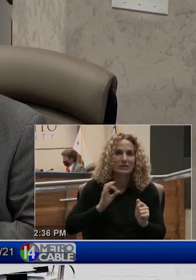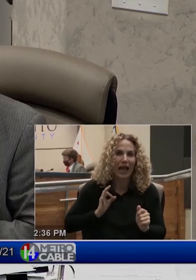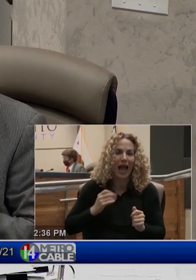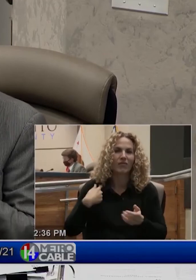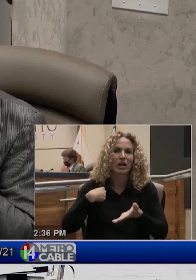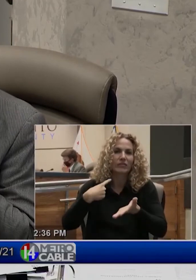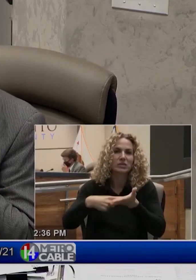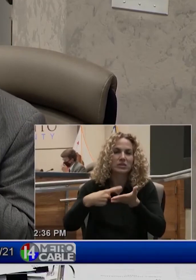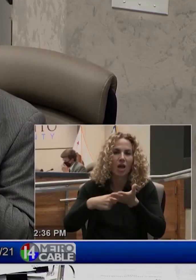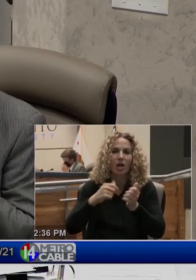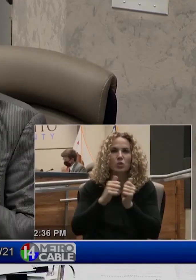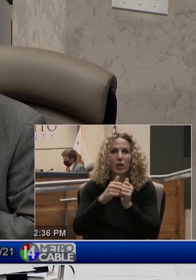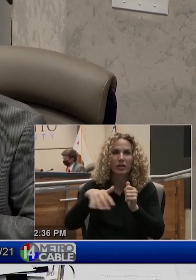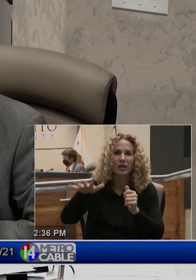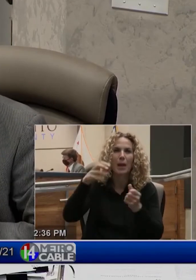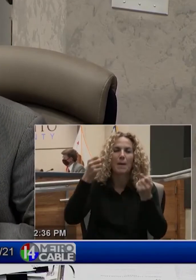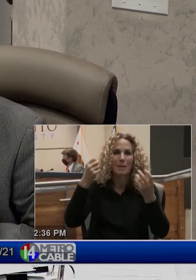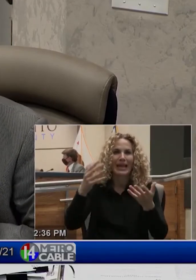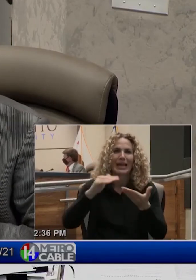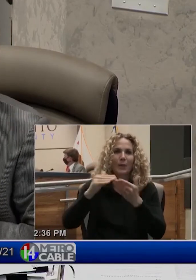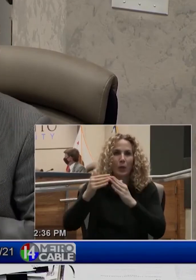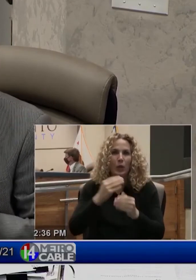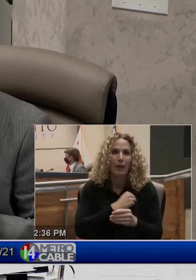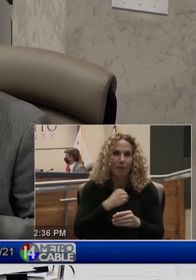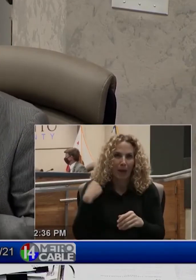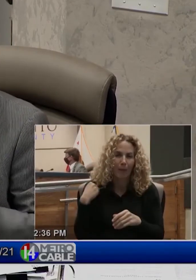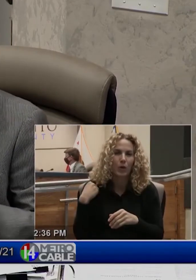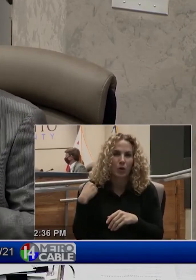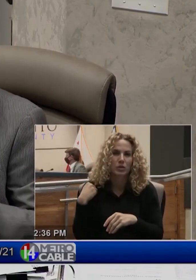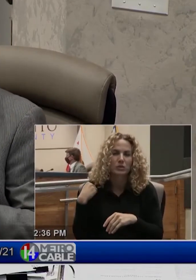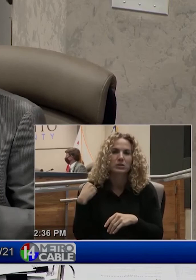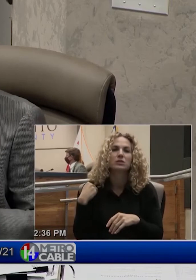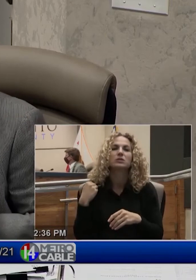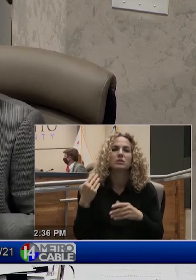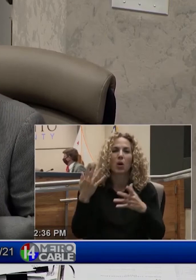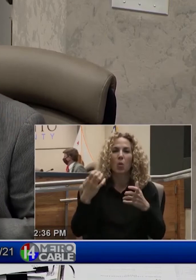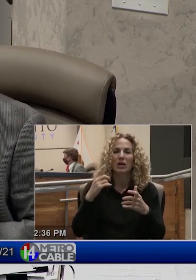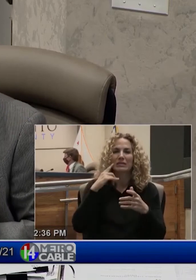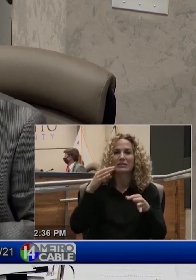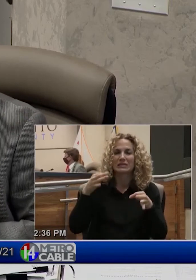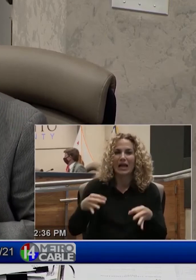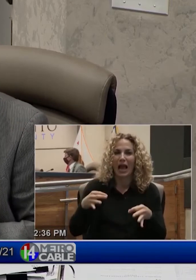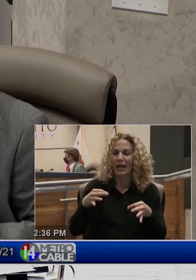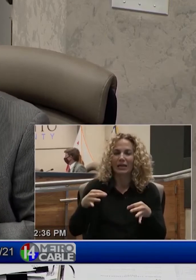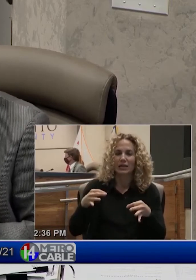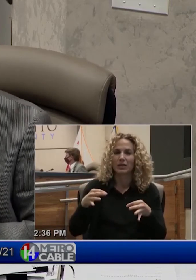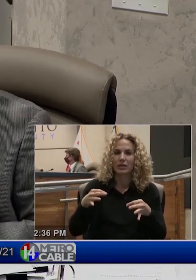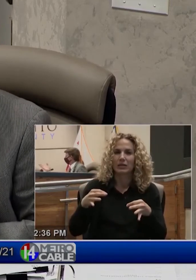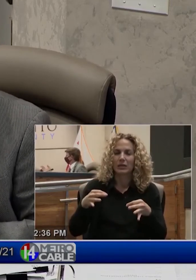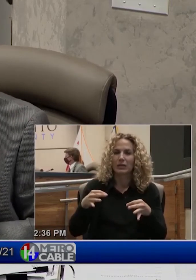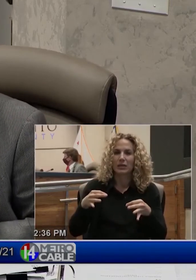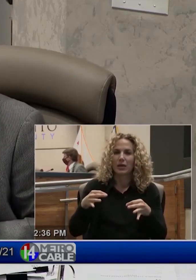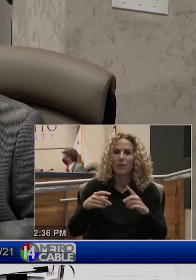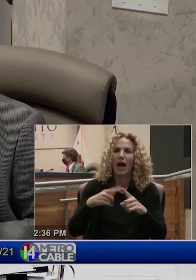COMMUNITIES OF INTEREST AND I'VE TALKED ABOUT IT AND I WANTED TO TALKED ABOUT IT AND I WANTED TO PUT TOGETHER AND SHARE THAT AND